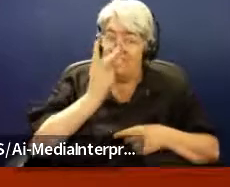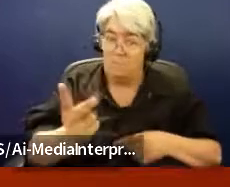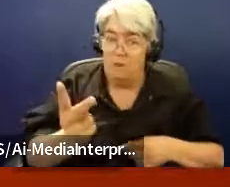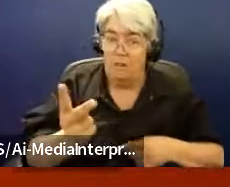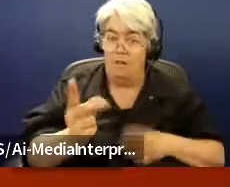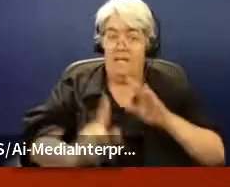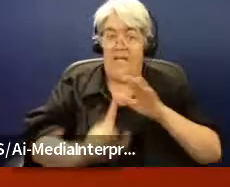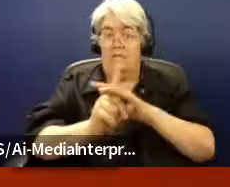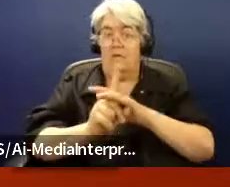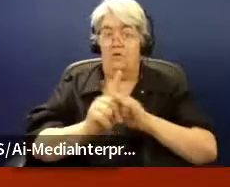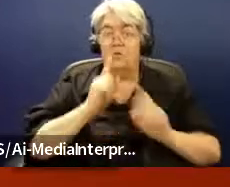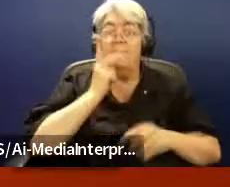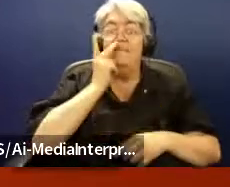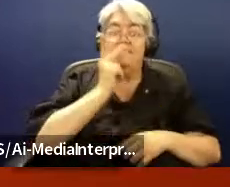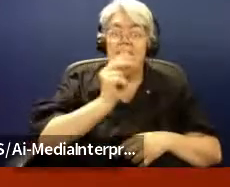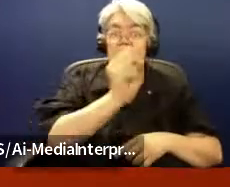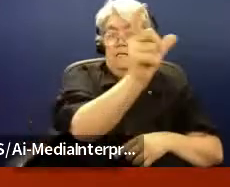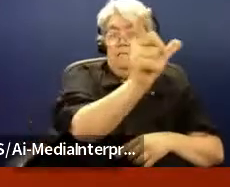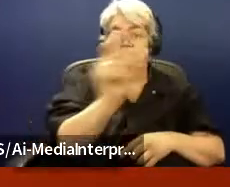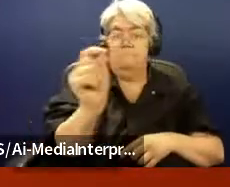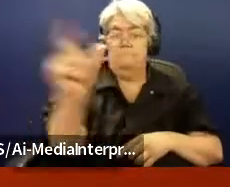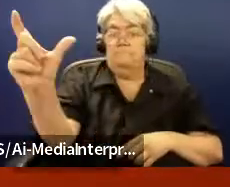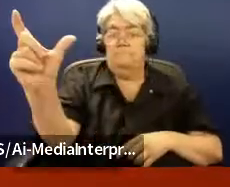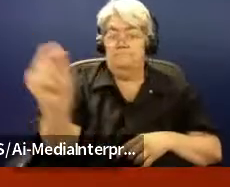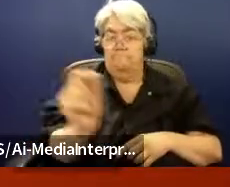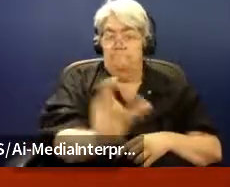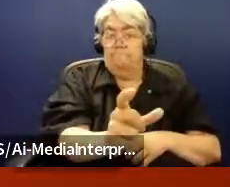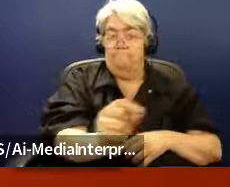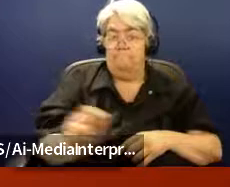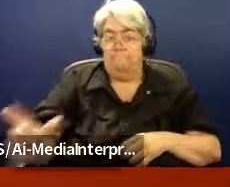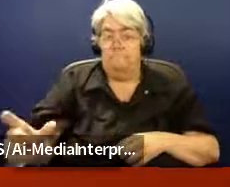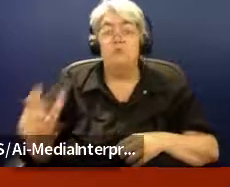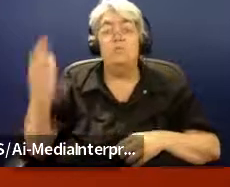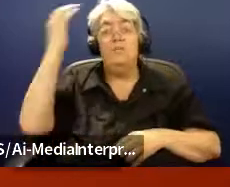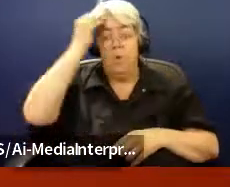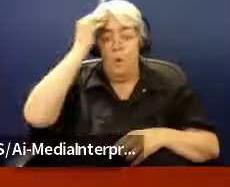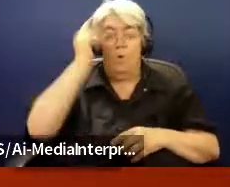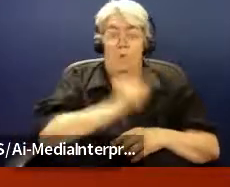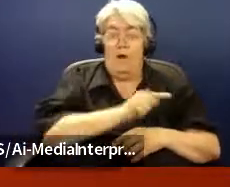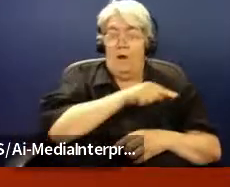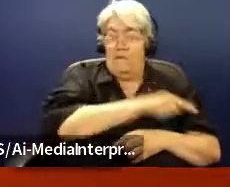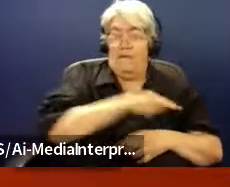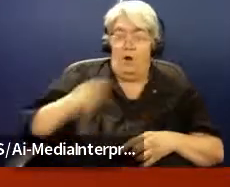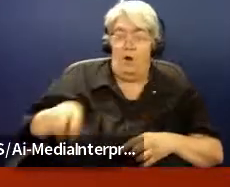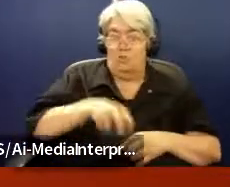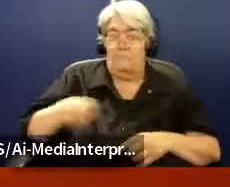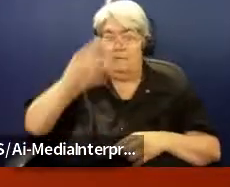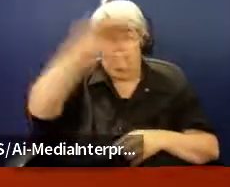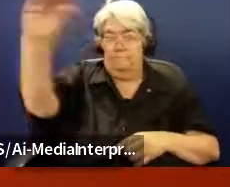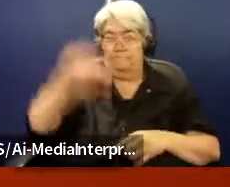They should always be a visible focus indicator that is called contrast compliant that is really important.